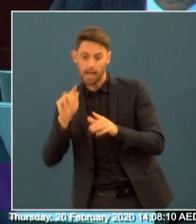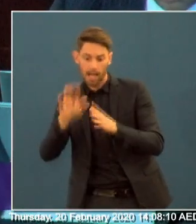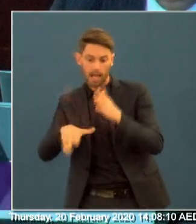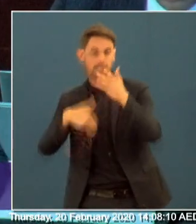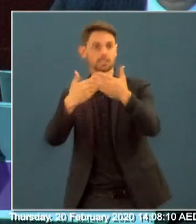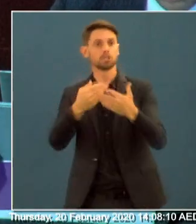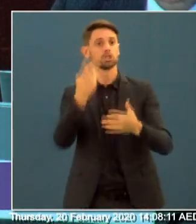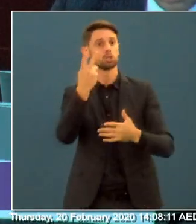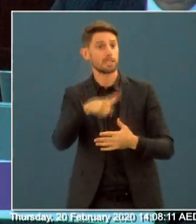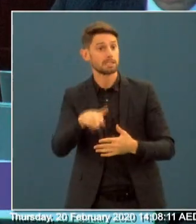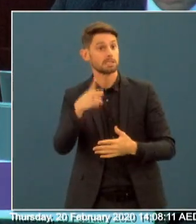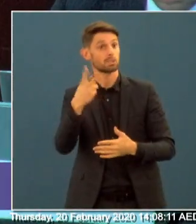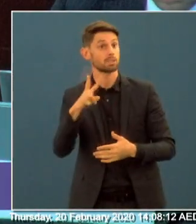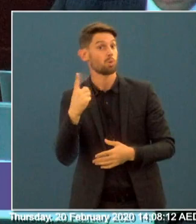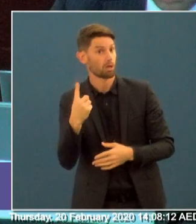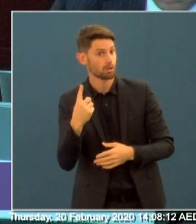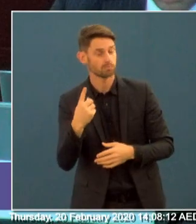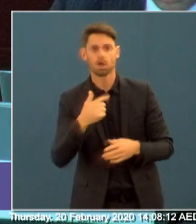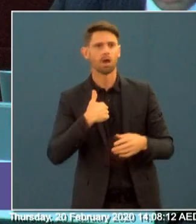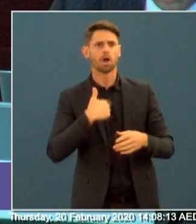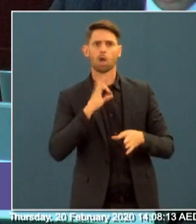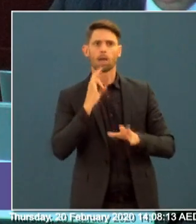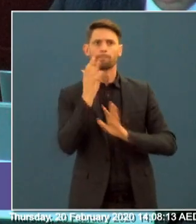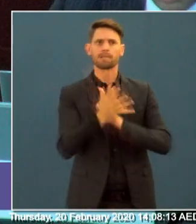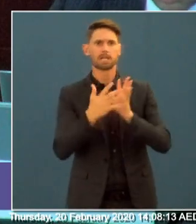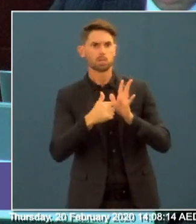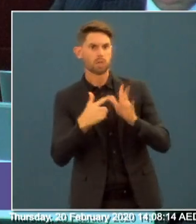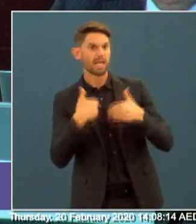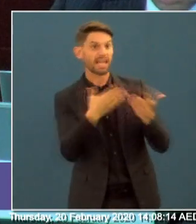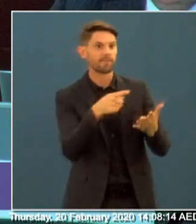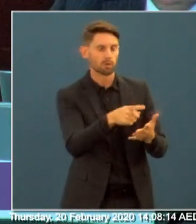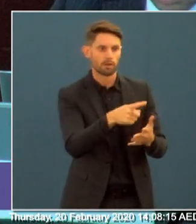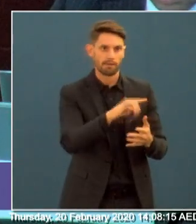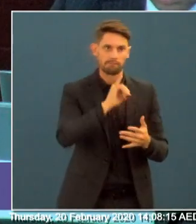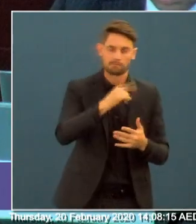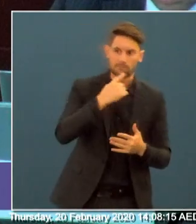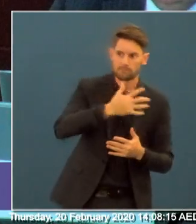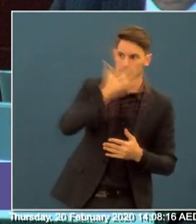I don't wish to embarrass you at all, but have any of the recommendations